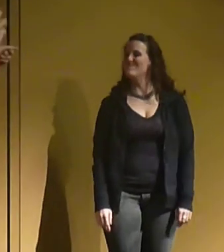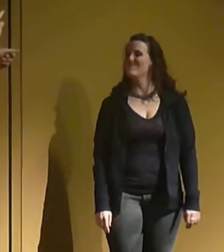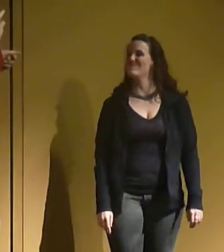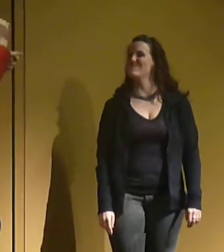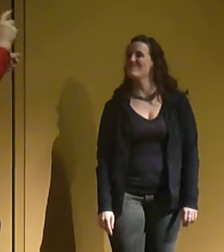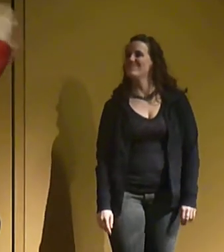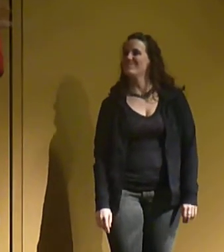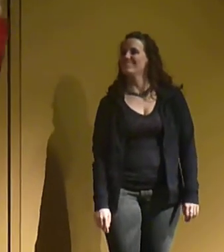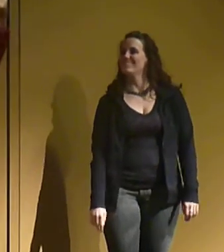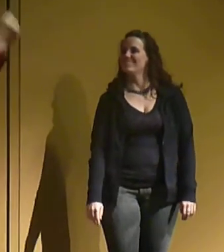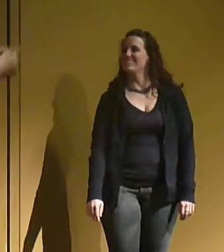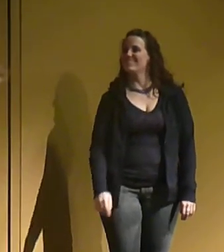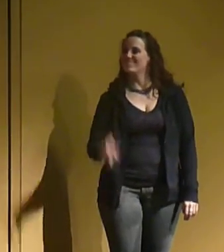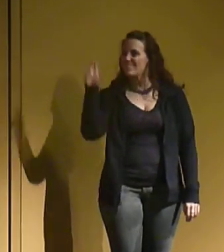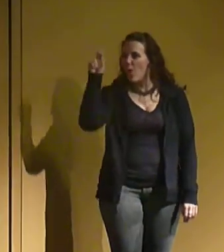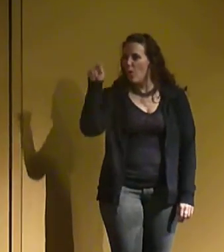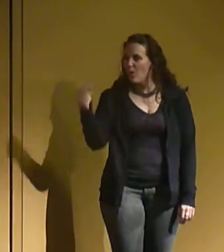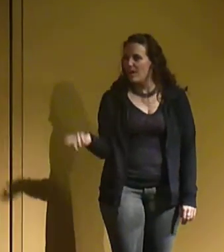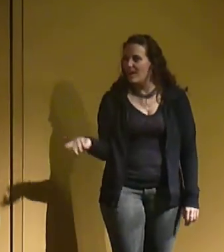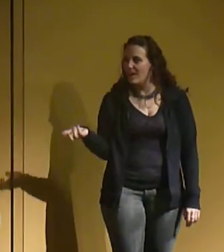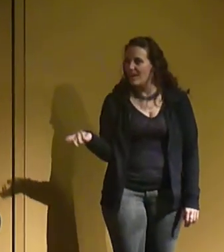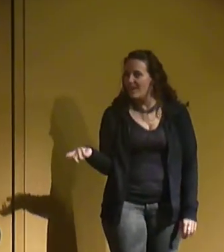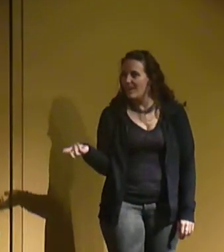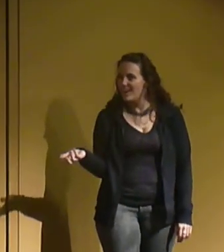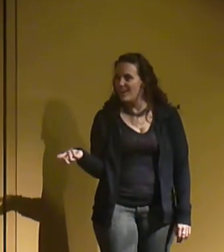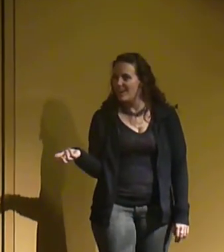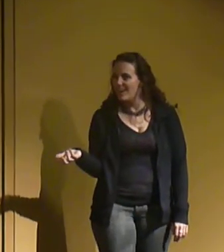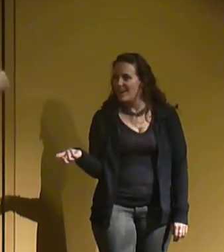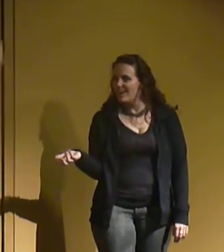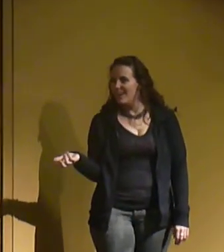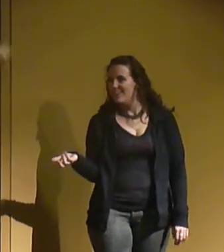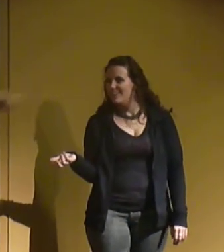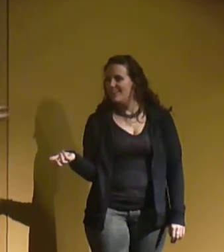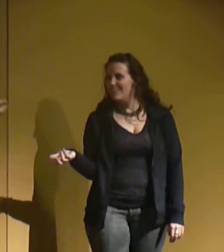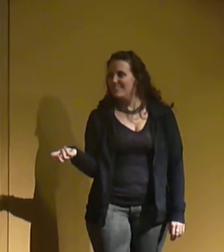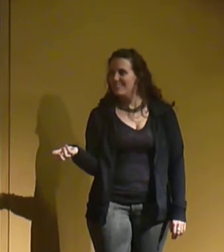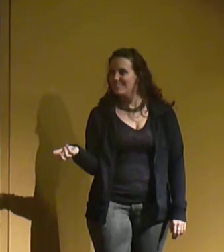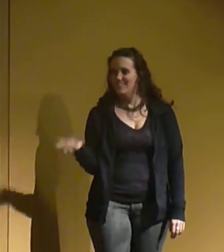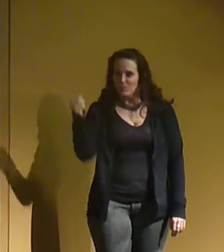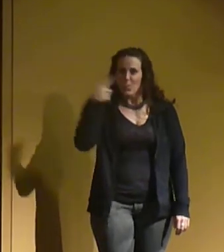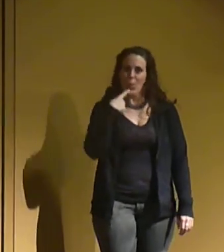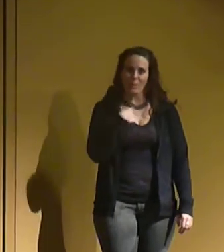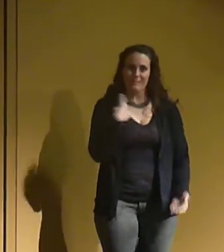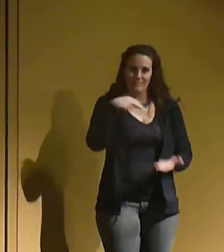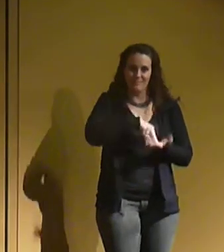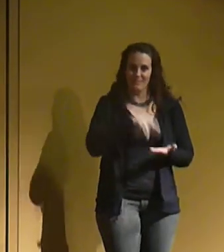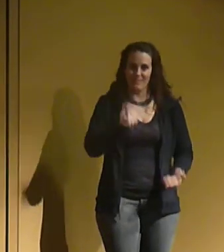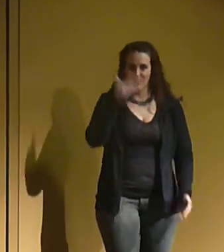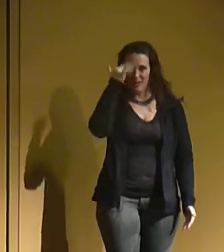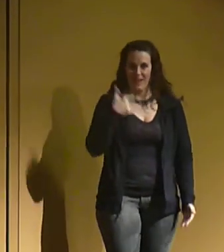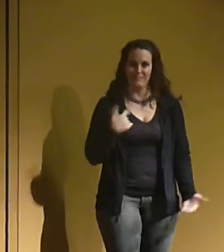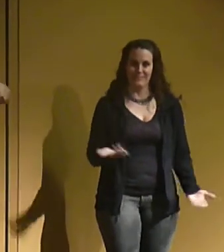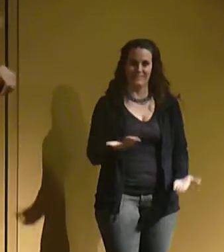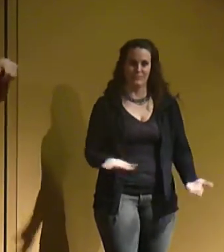Are you the WAD President? No! I am not! You all are my witness, its a proof! Then why are you here? You told me to come here, that's why I am here!